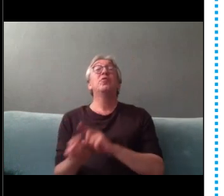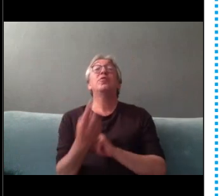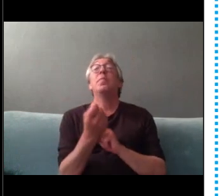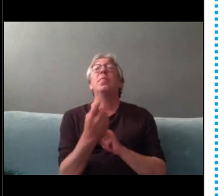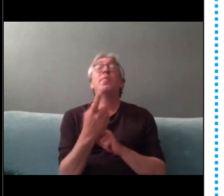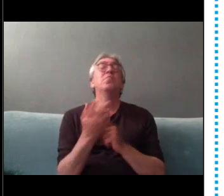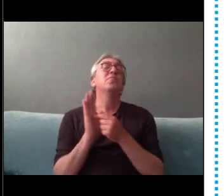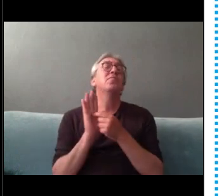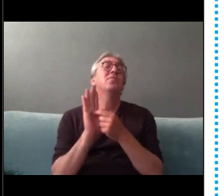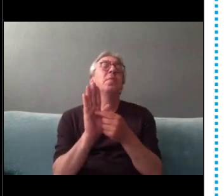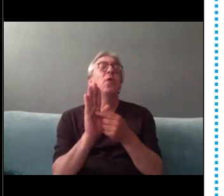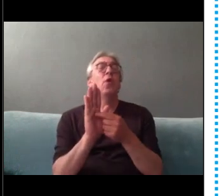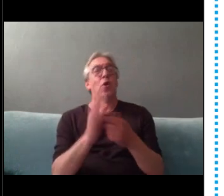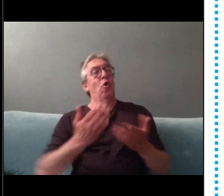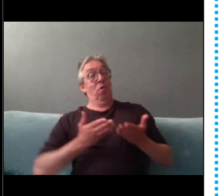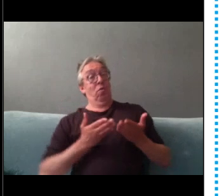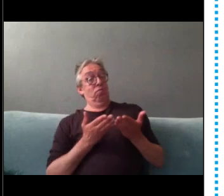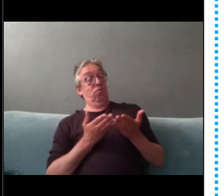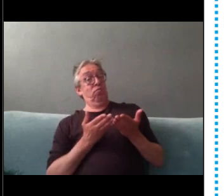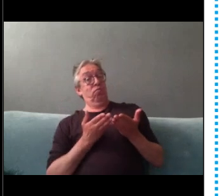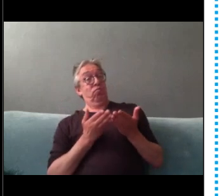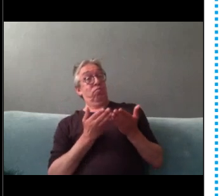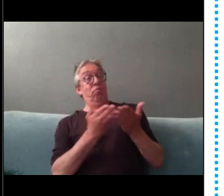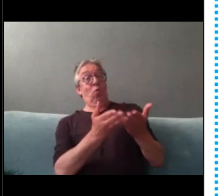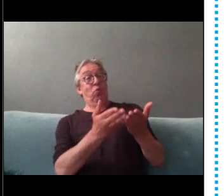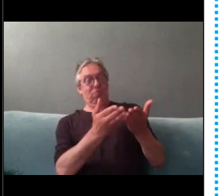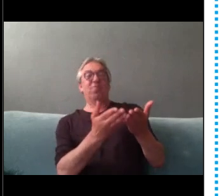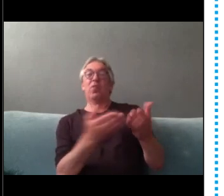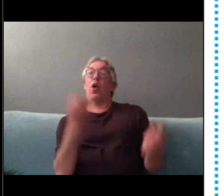if you have a car ferry that persons with disabilities